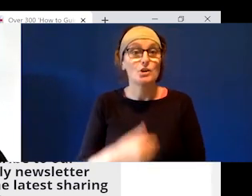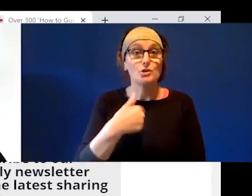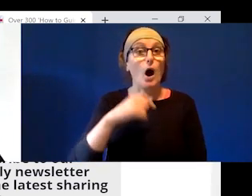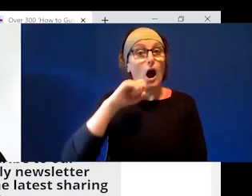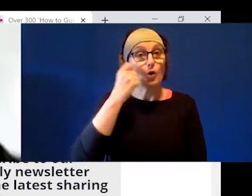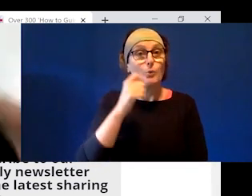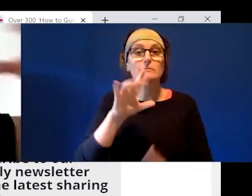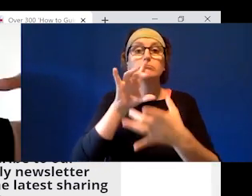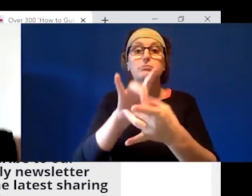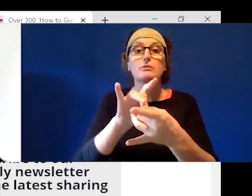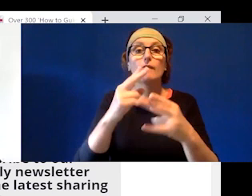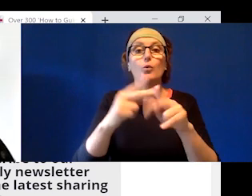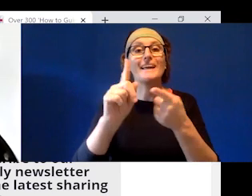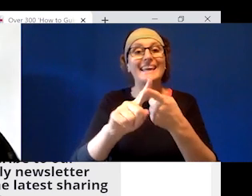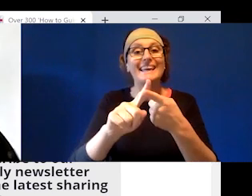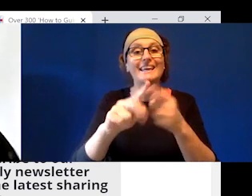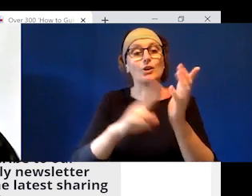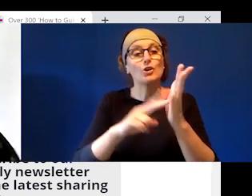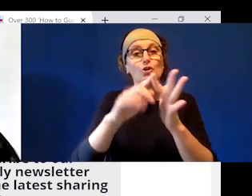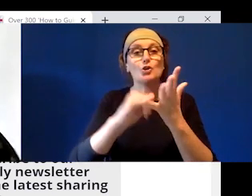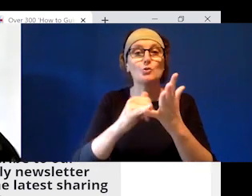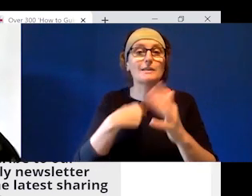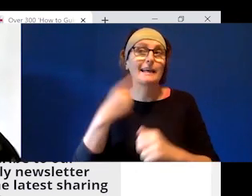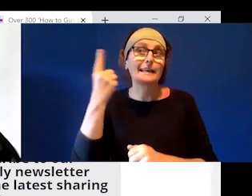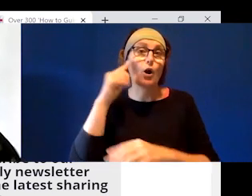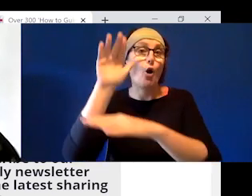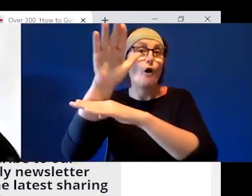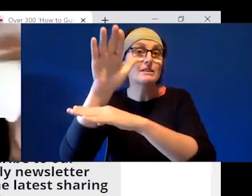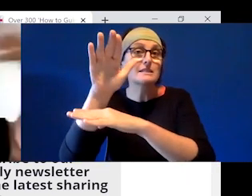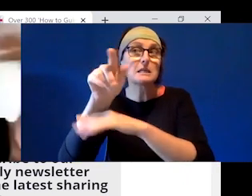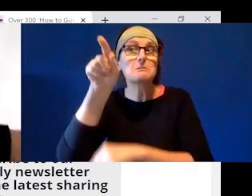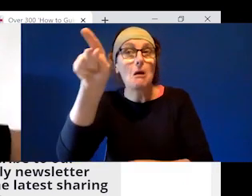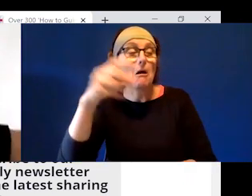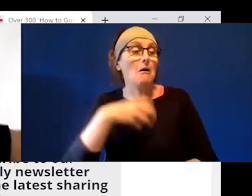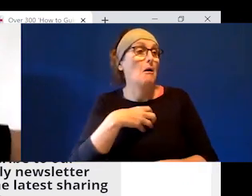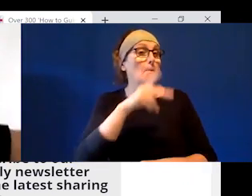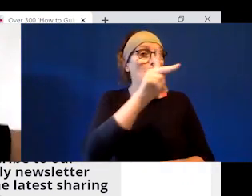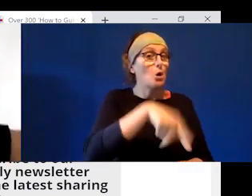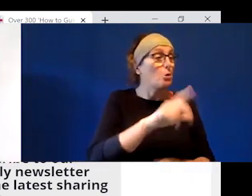the e-News. Sometimes I get, "Detroit is doing this, Perth doing that. There sis what is happening in -- this is what is happening in